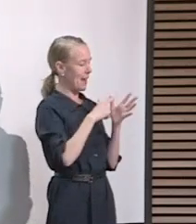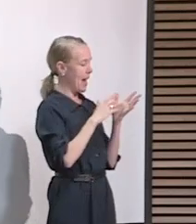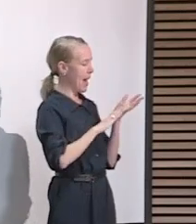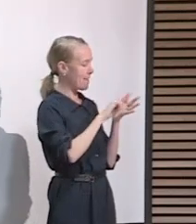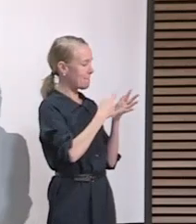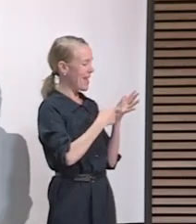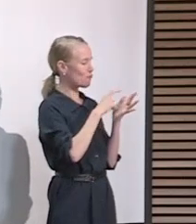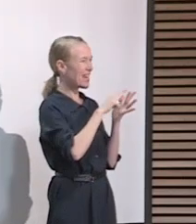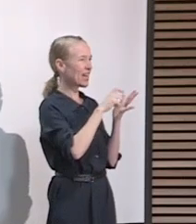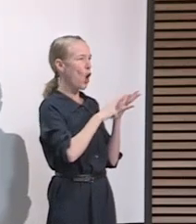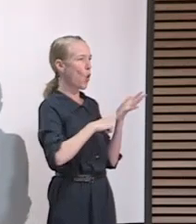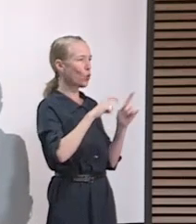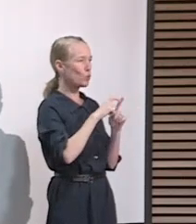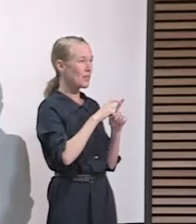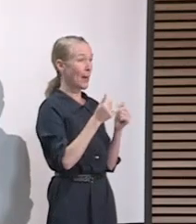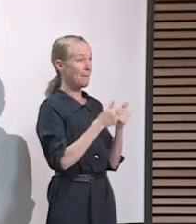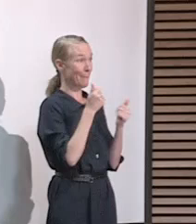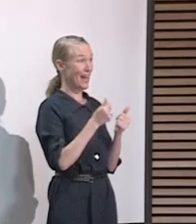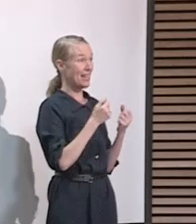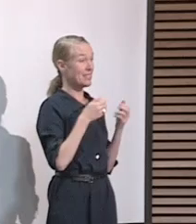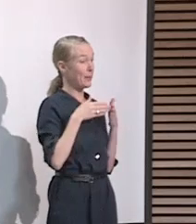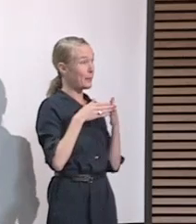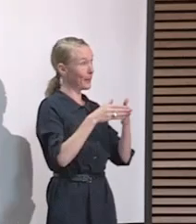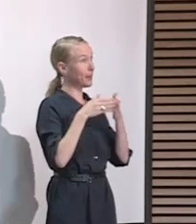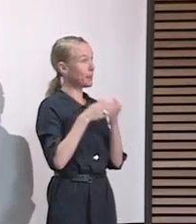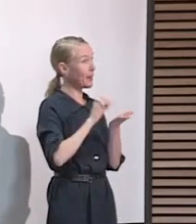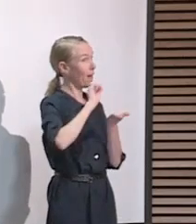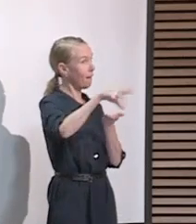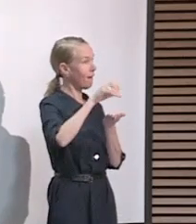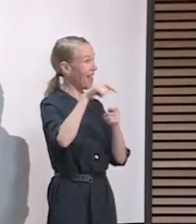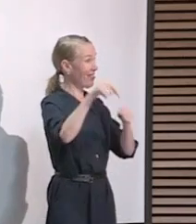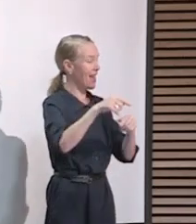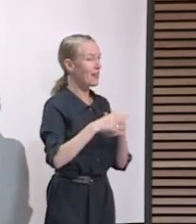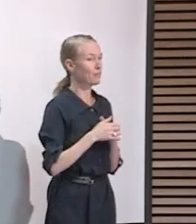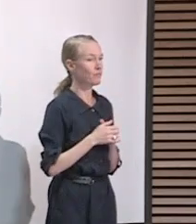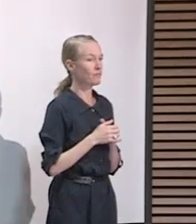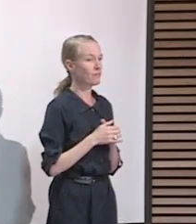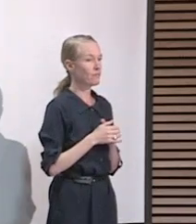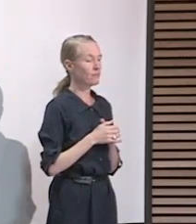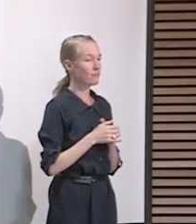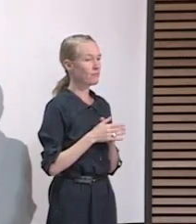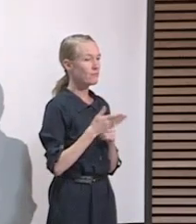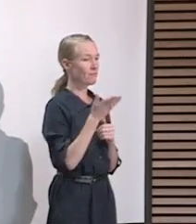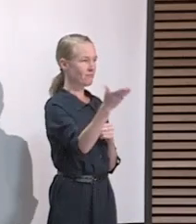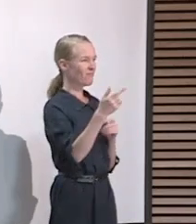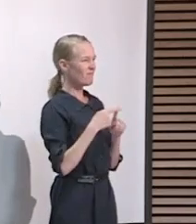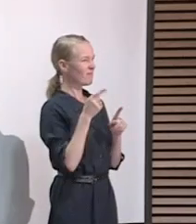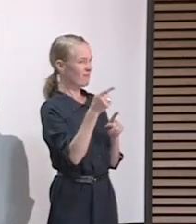think also imports into there. Why do you need a 3 day done for visitors and